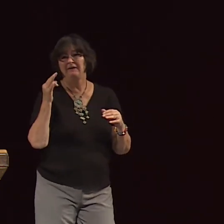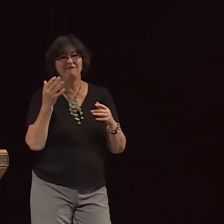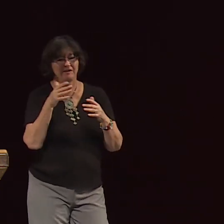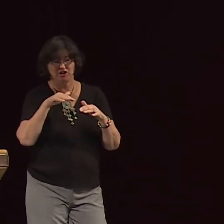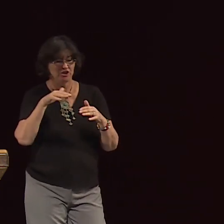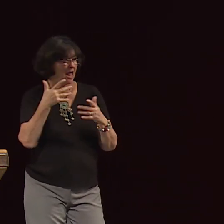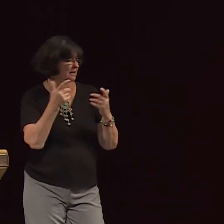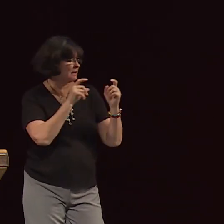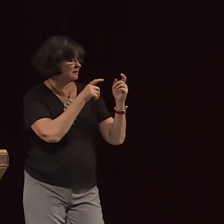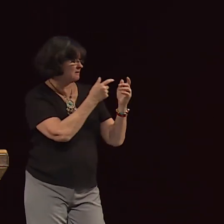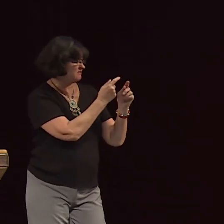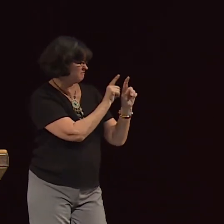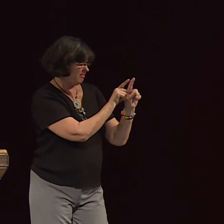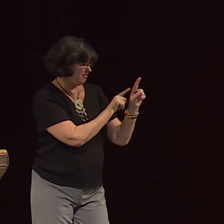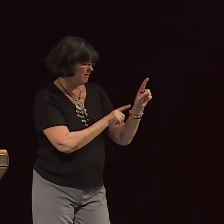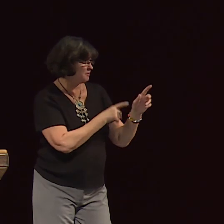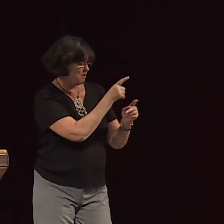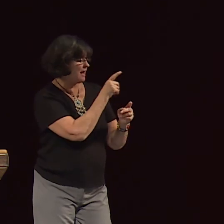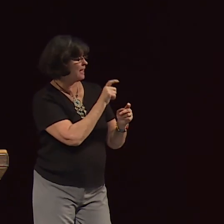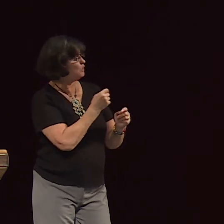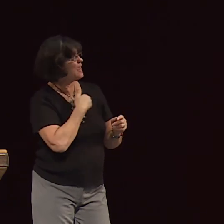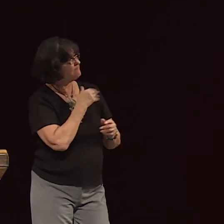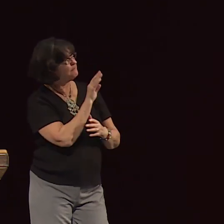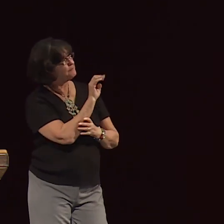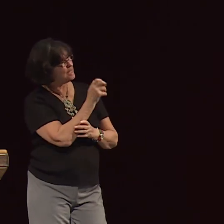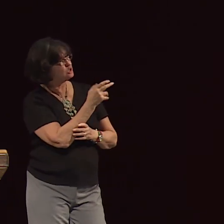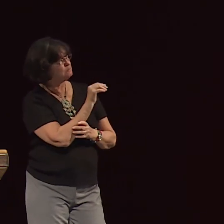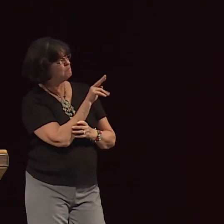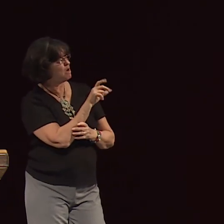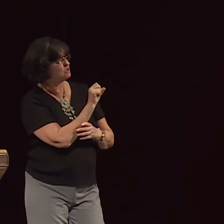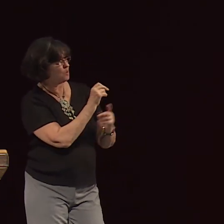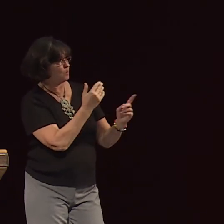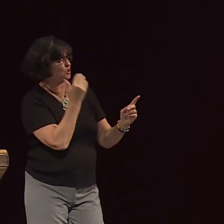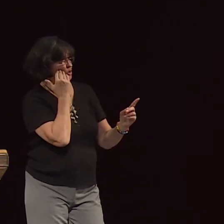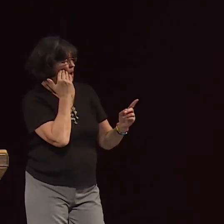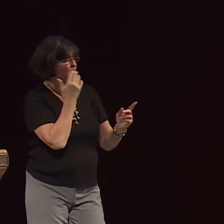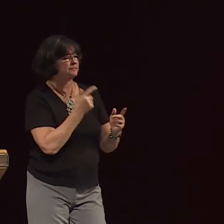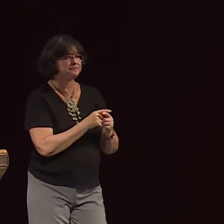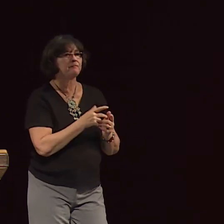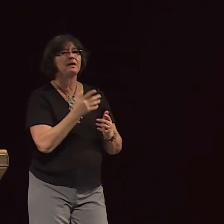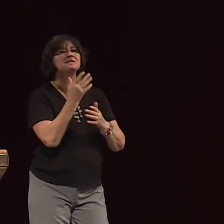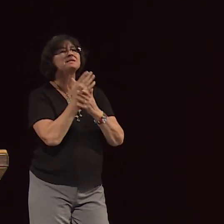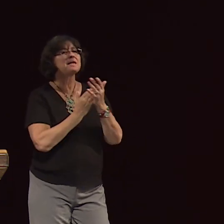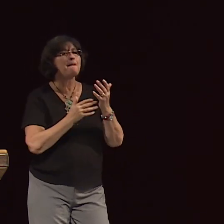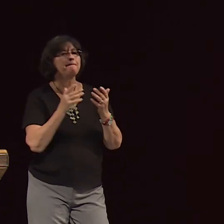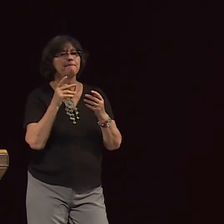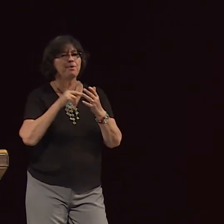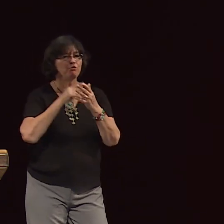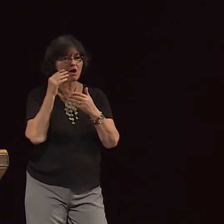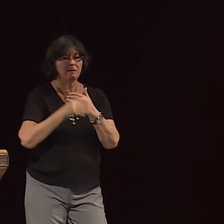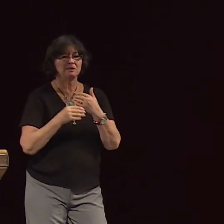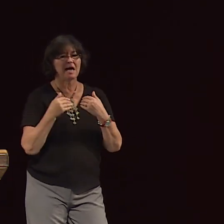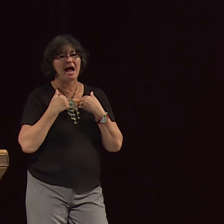And we're in support of just language acquisition in general. The benchmarks are important.